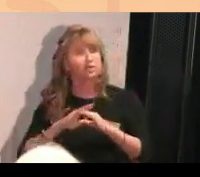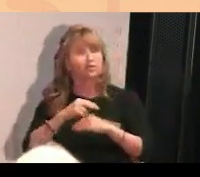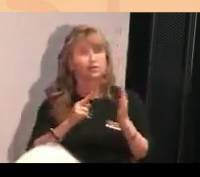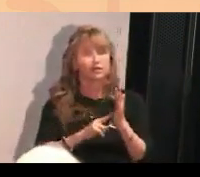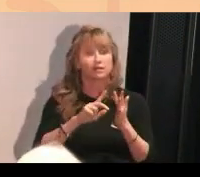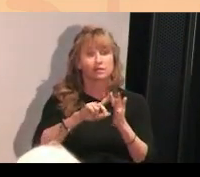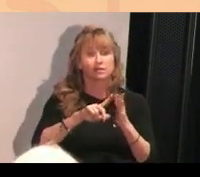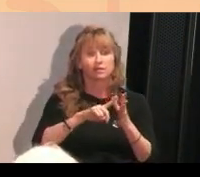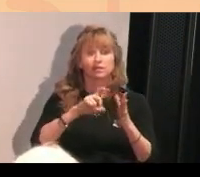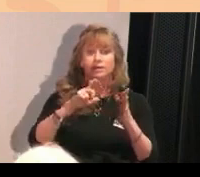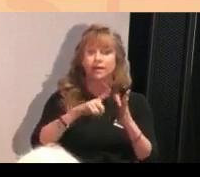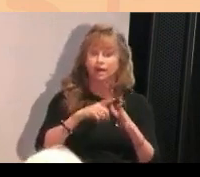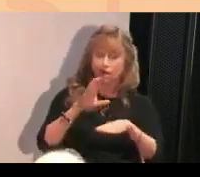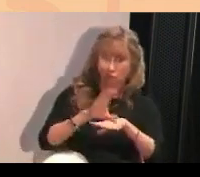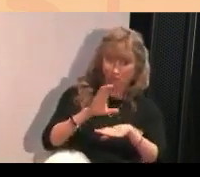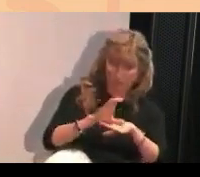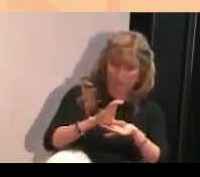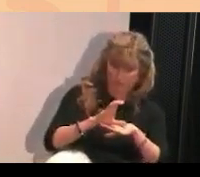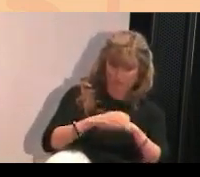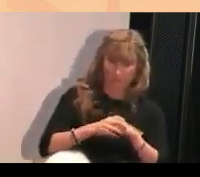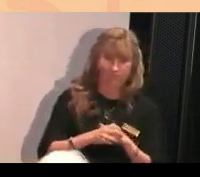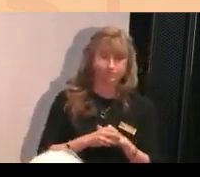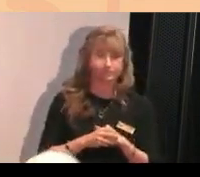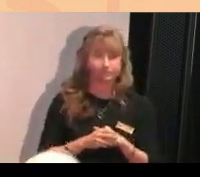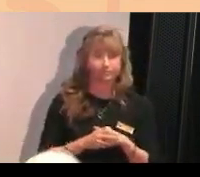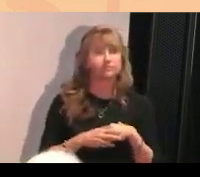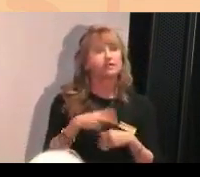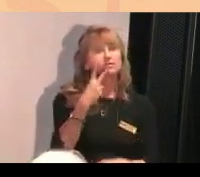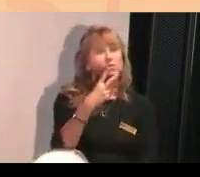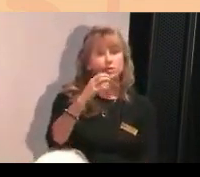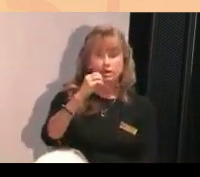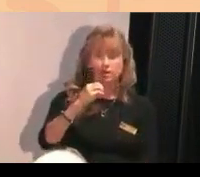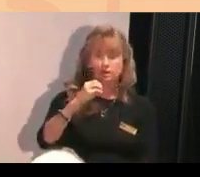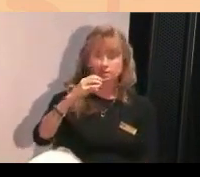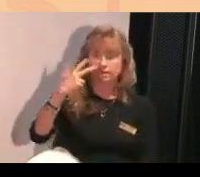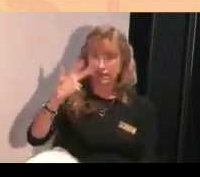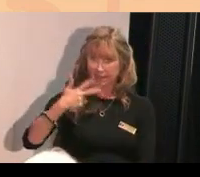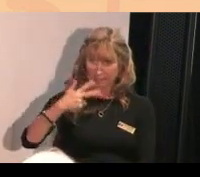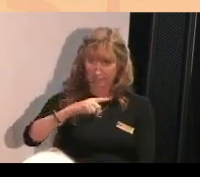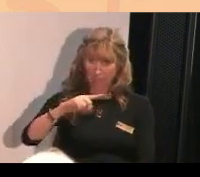as interim Secretariat for the sector in 2018 and 19.